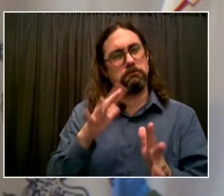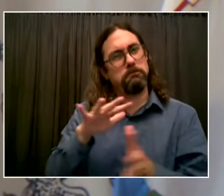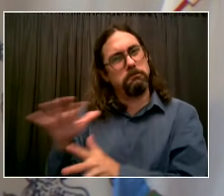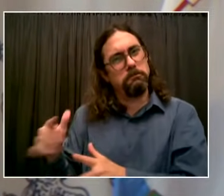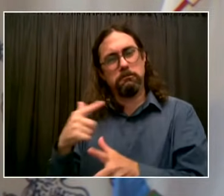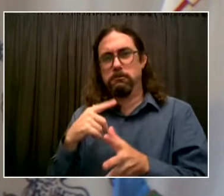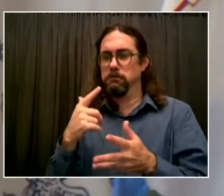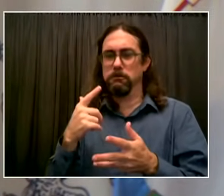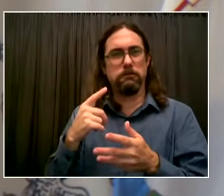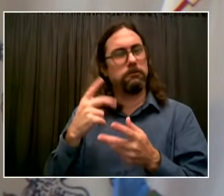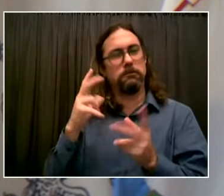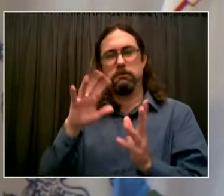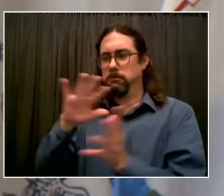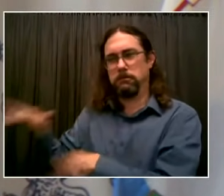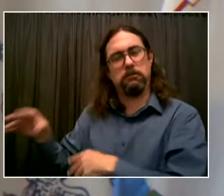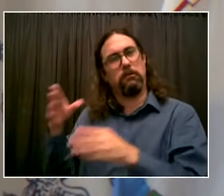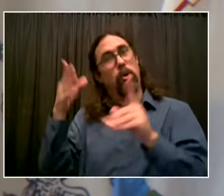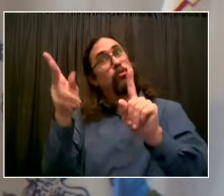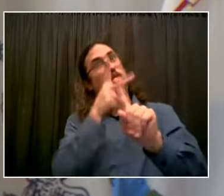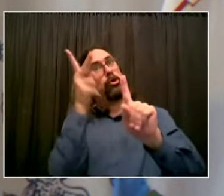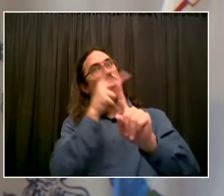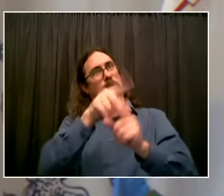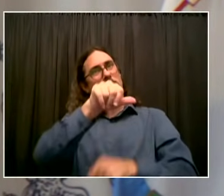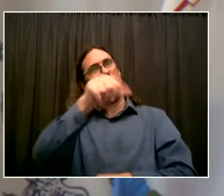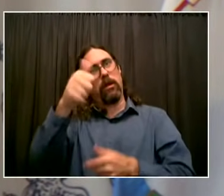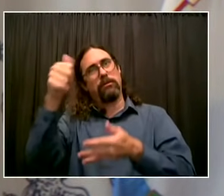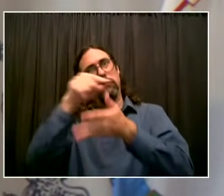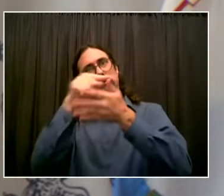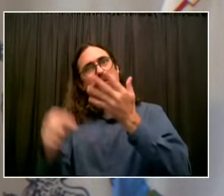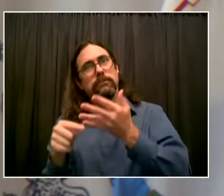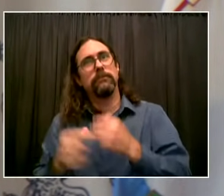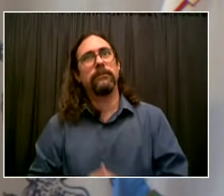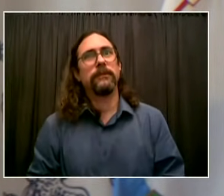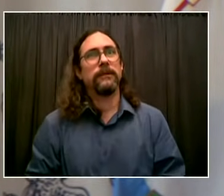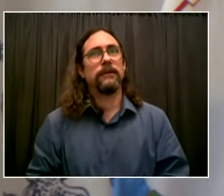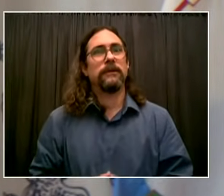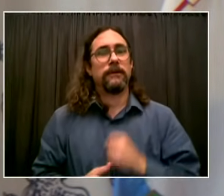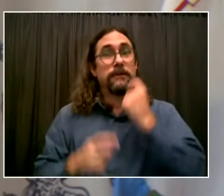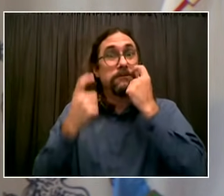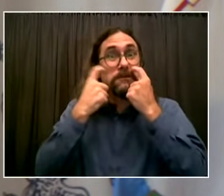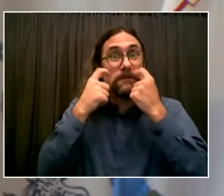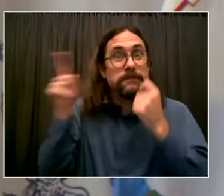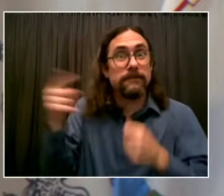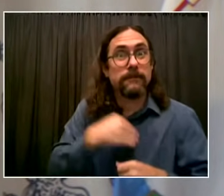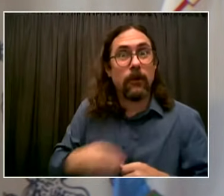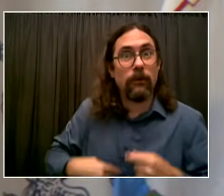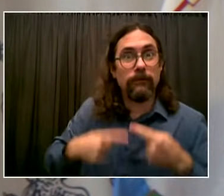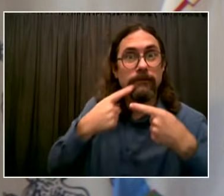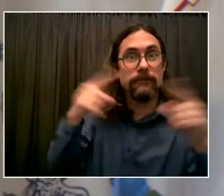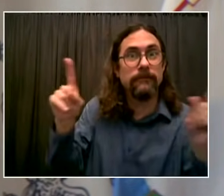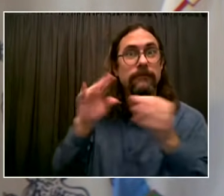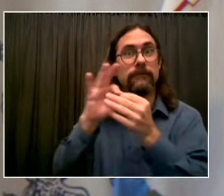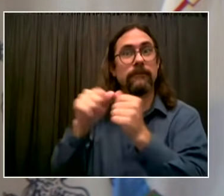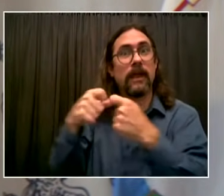SOMEBODY WHO HAS WORKED ON